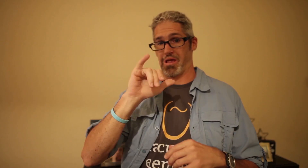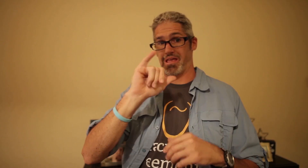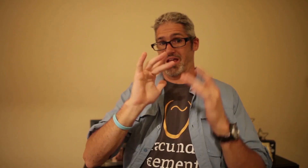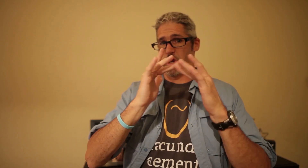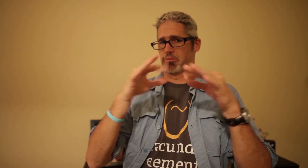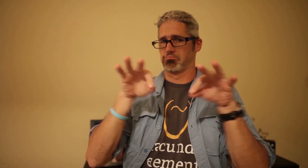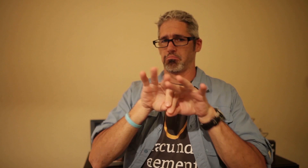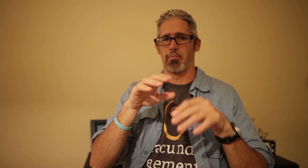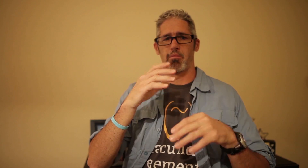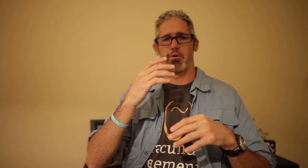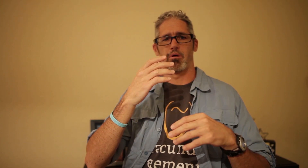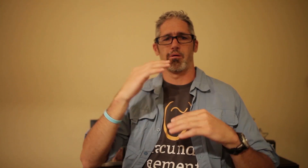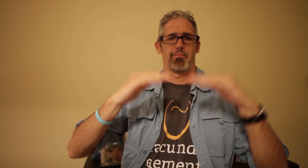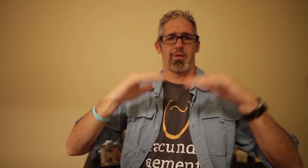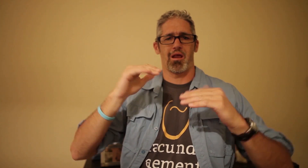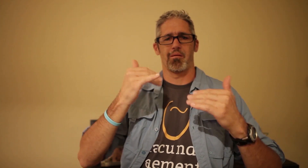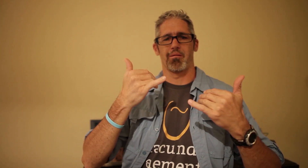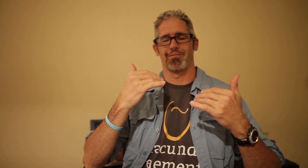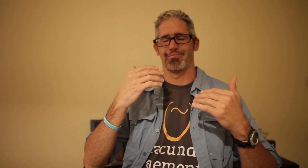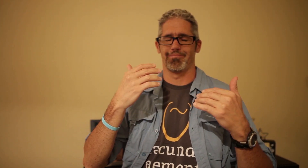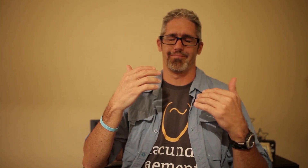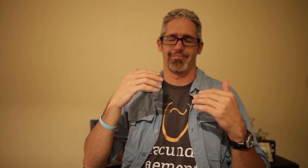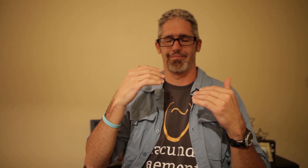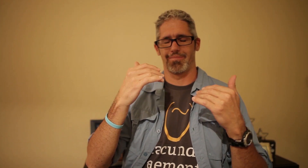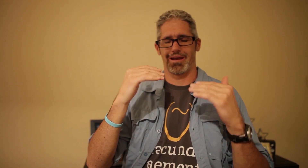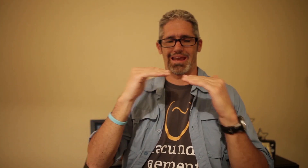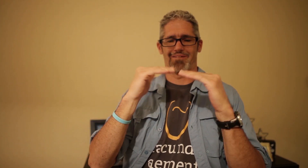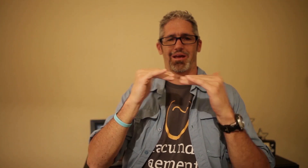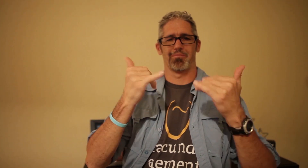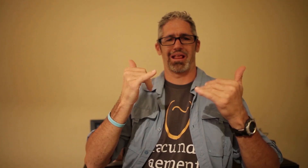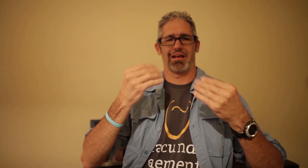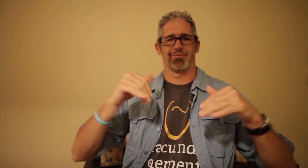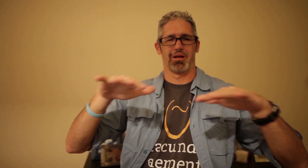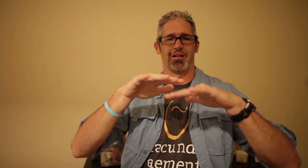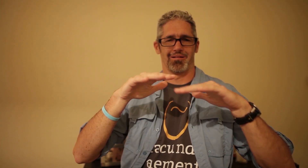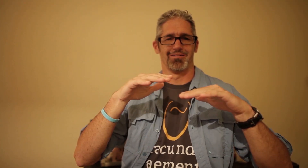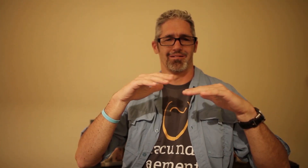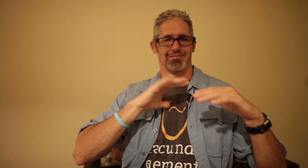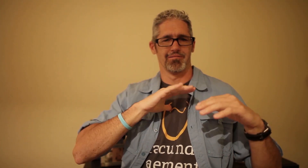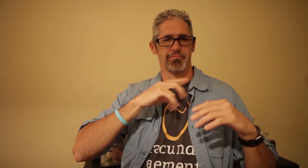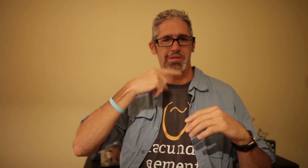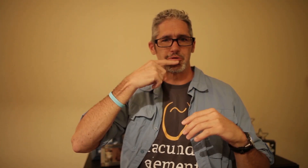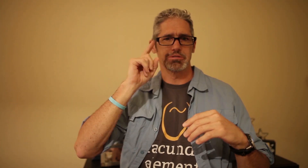Commerson: “The internet allows for an even playing field between hearing and deaf communities,